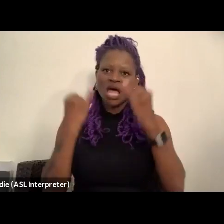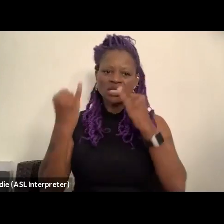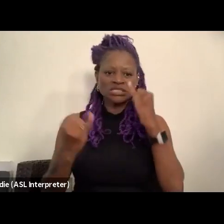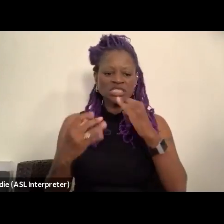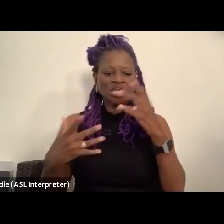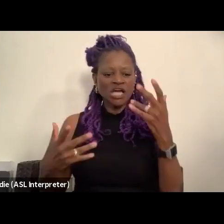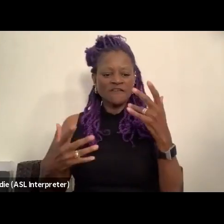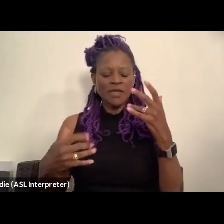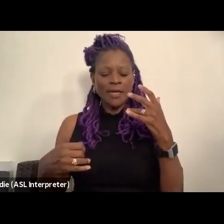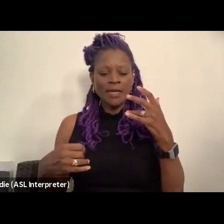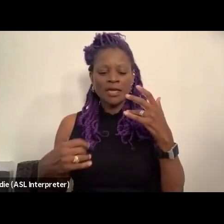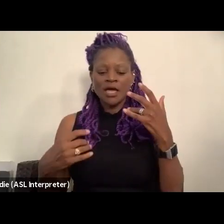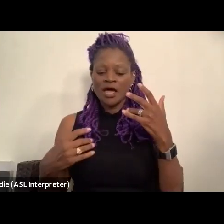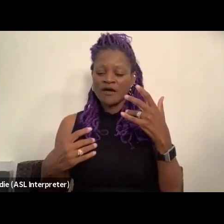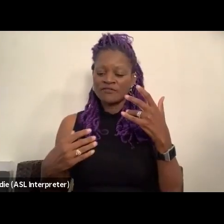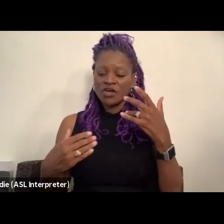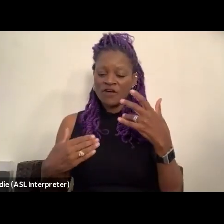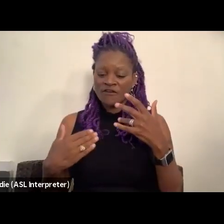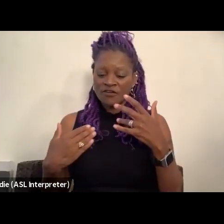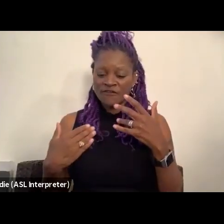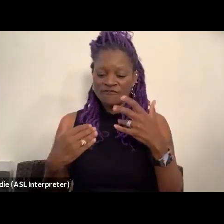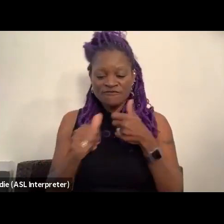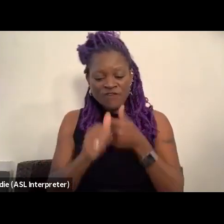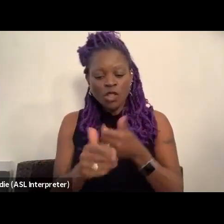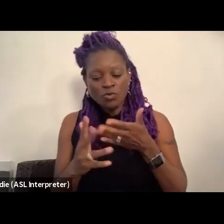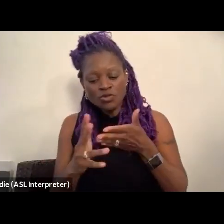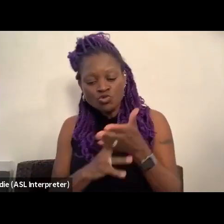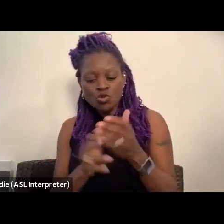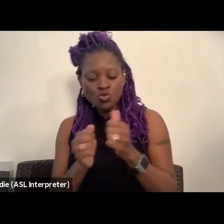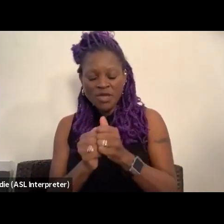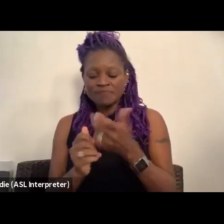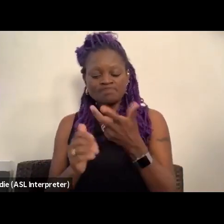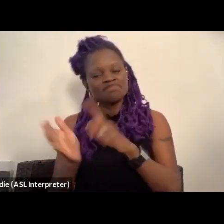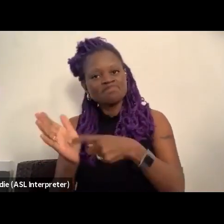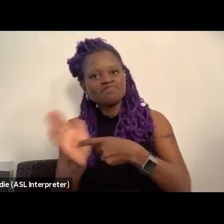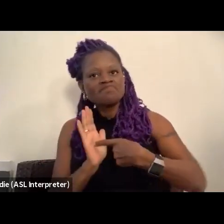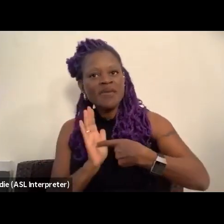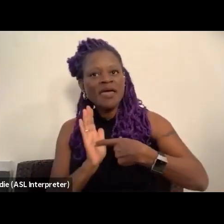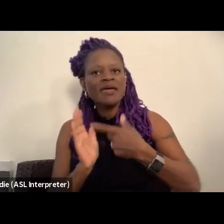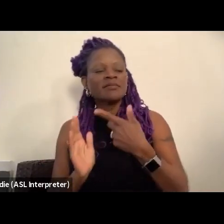that demand and making sure that those who are not just the hardest to reach, but